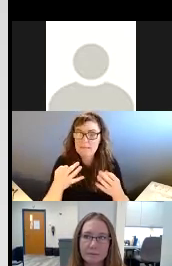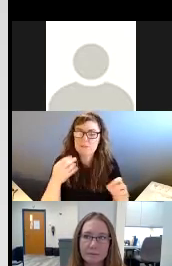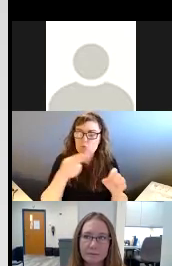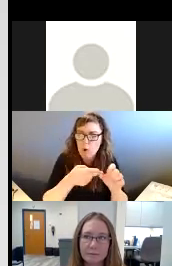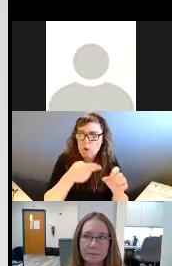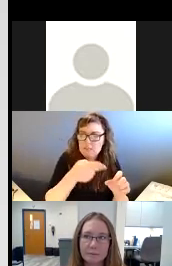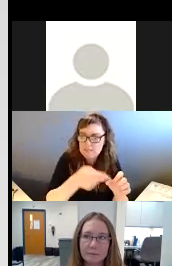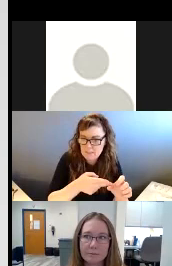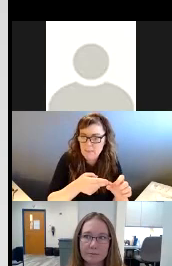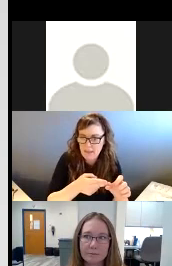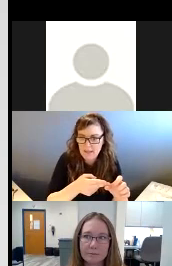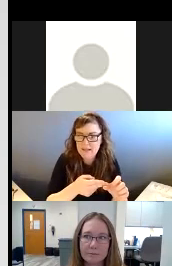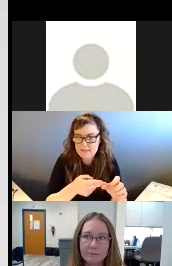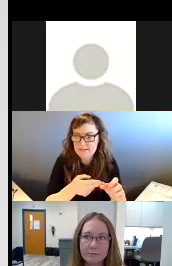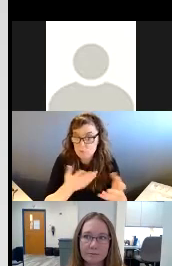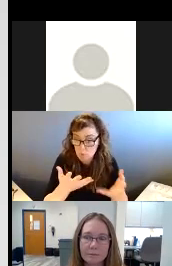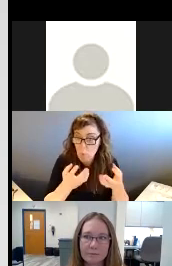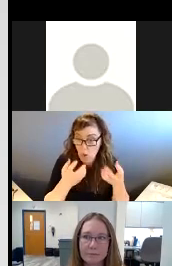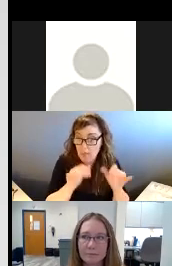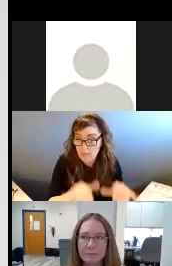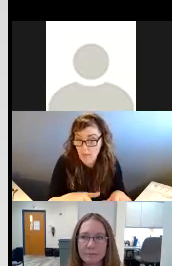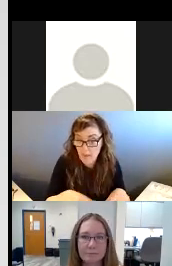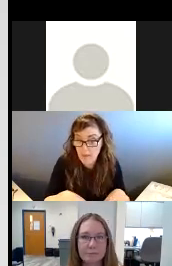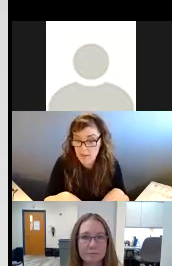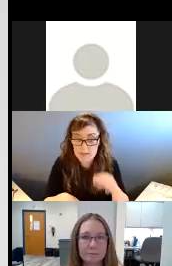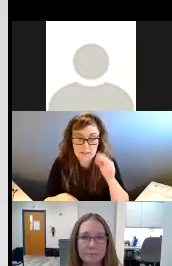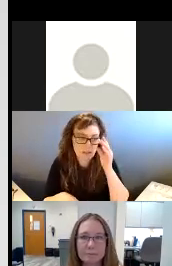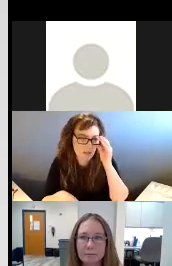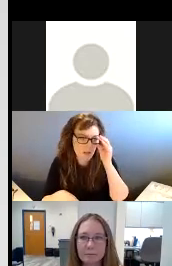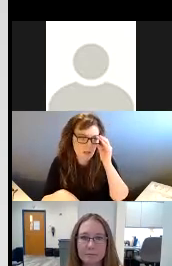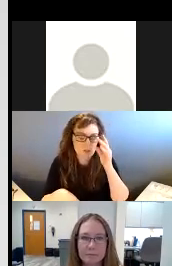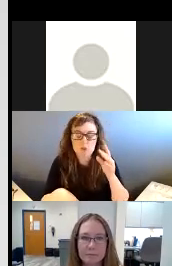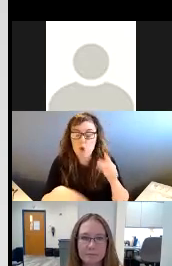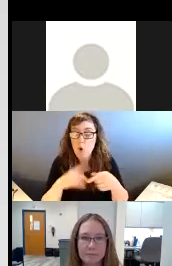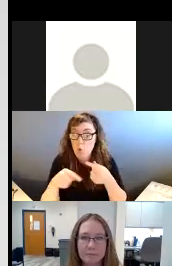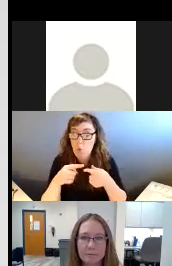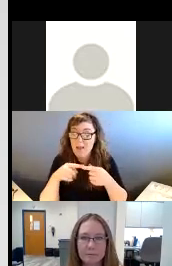AT MADONNA WE HAVE CHOSEN TO IMPLEMENT CONSENT FORMS AT THE TIME OF ADMISSION TO INPATIENT SERVICES